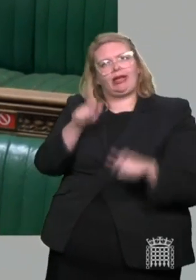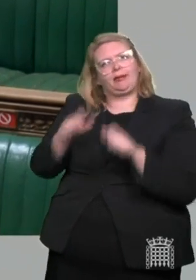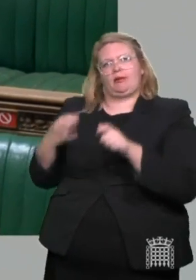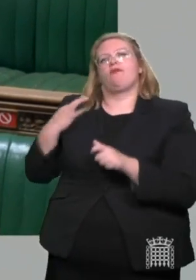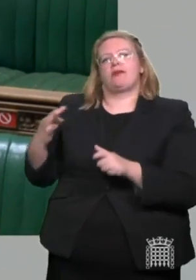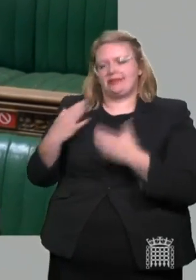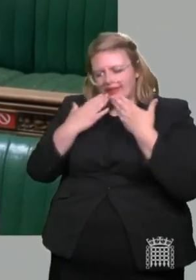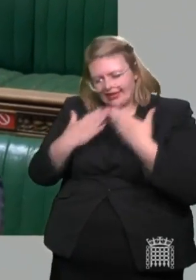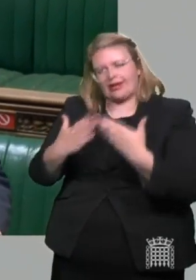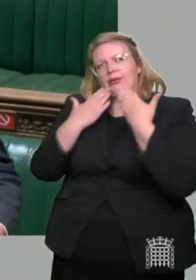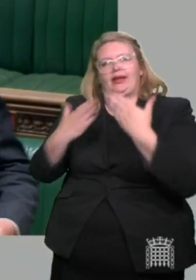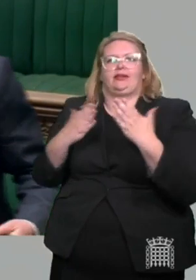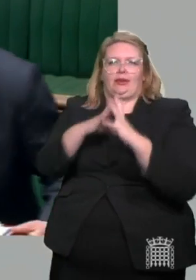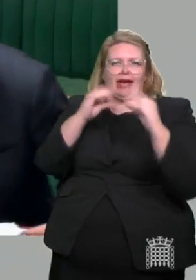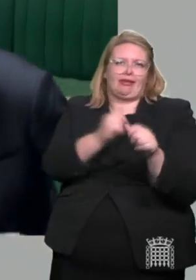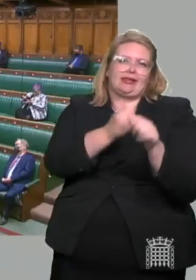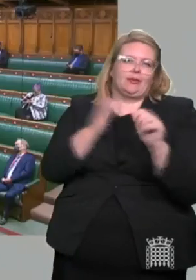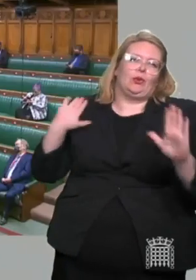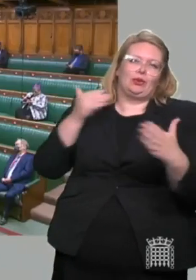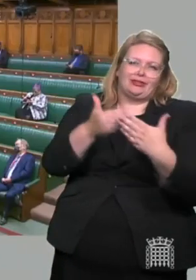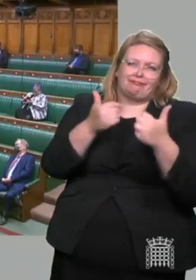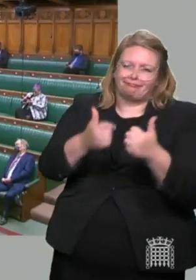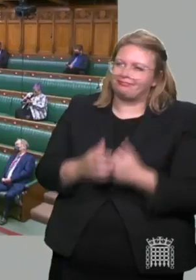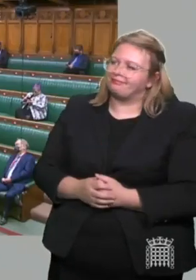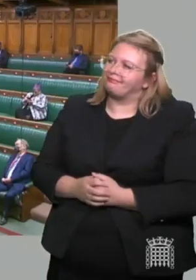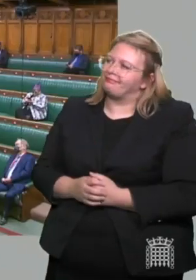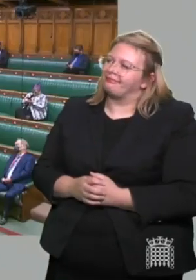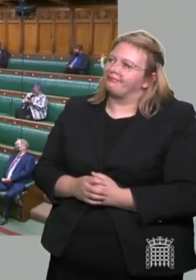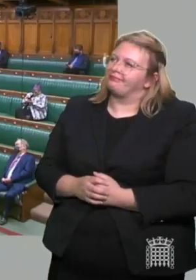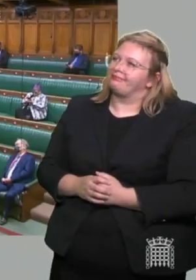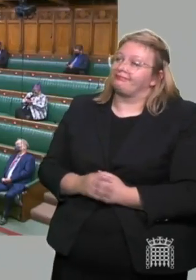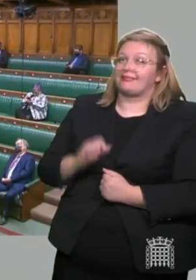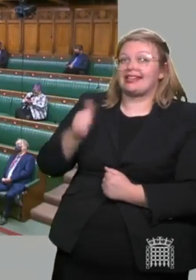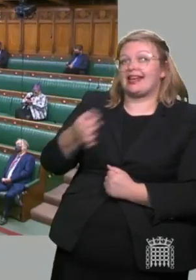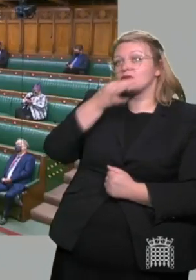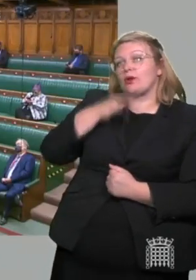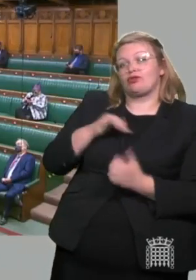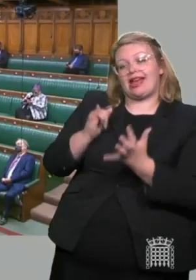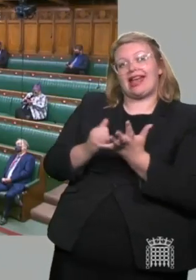very much for everything they have done. >> Ian Blackford (Ross,